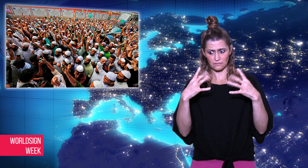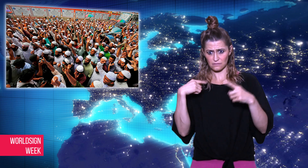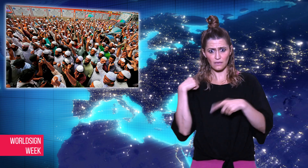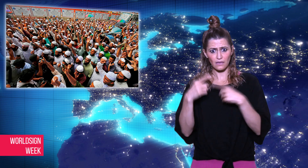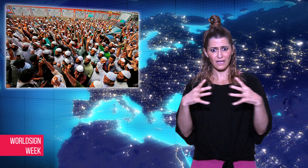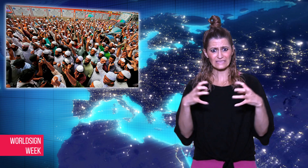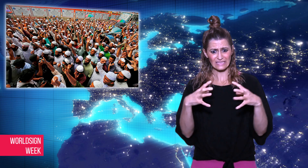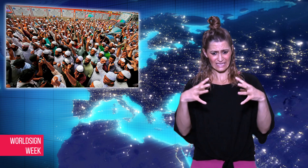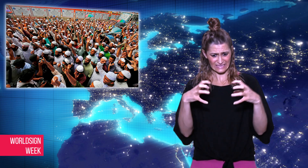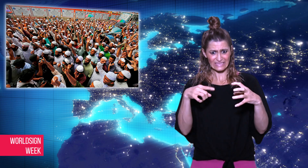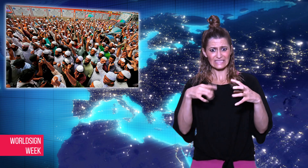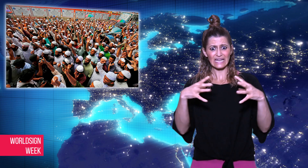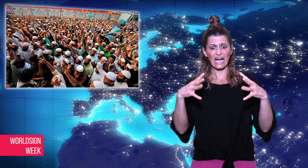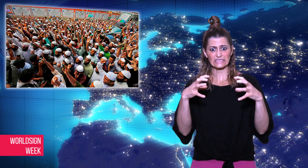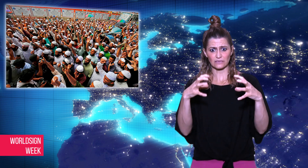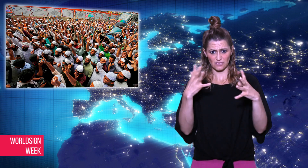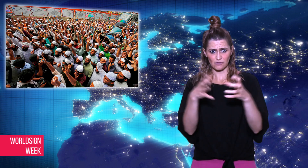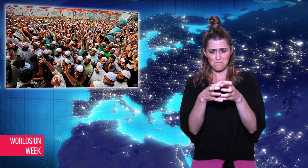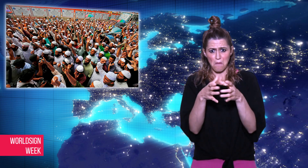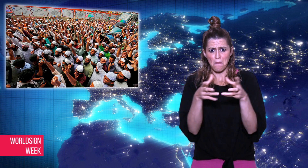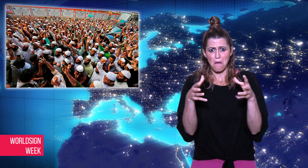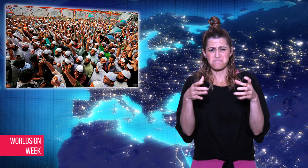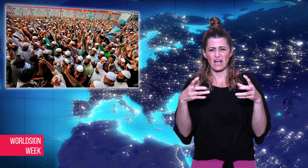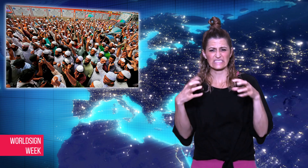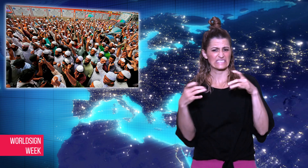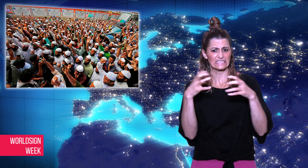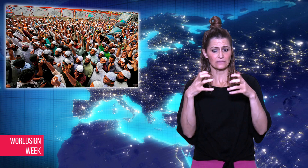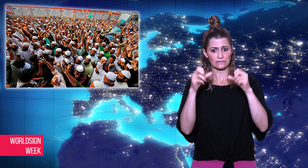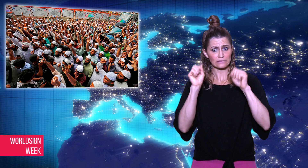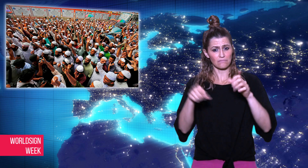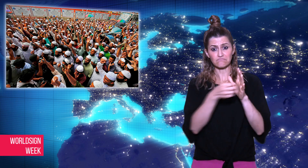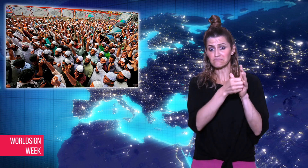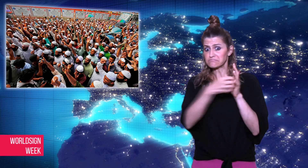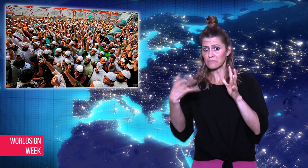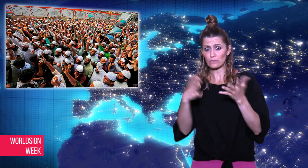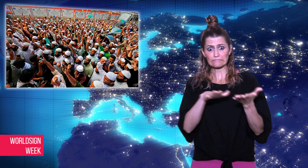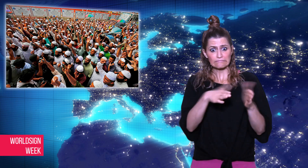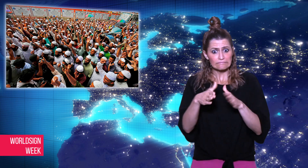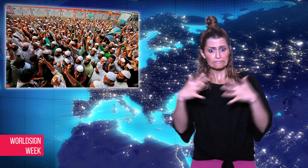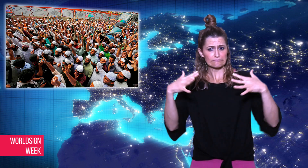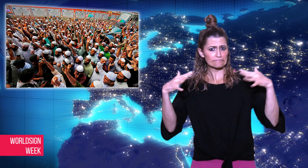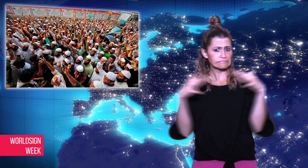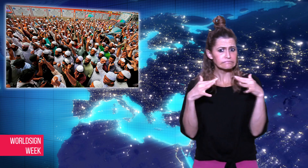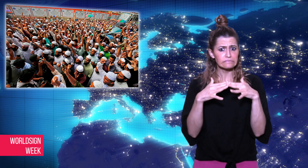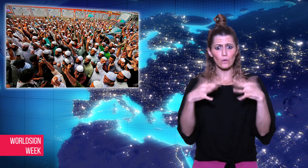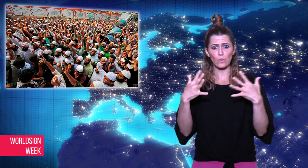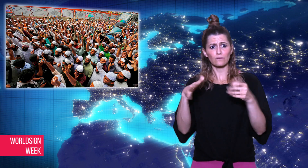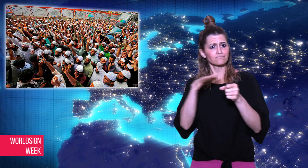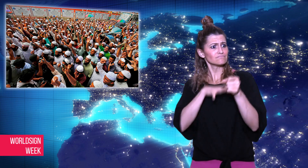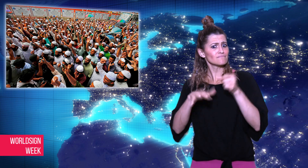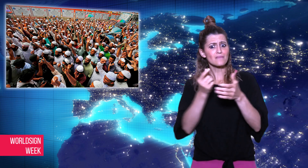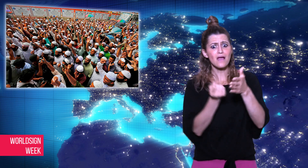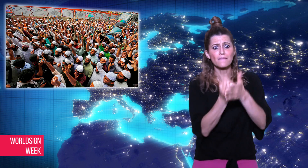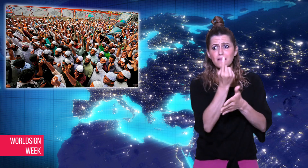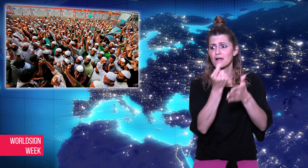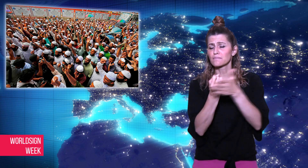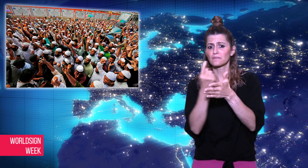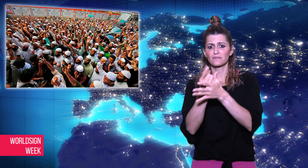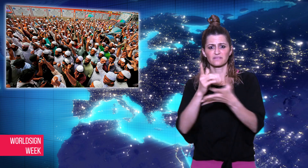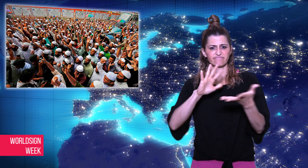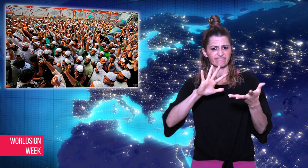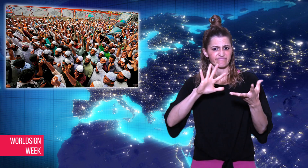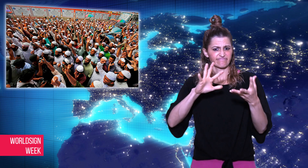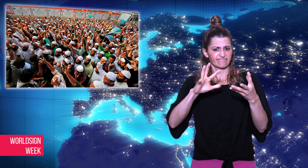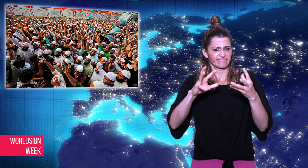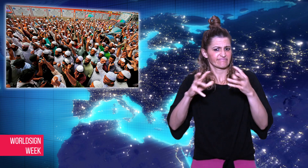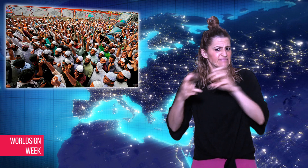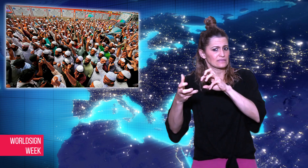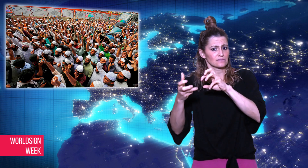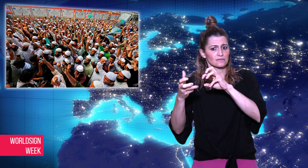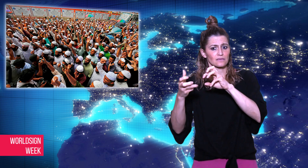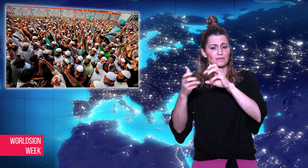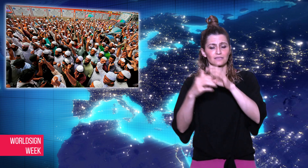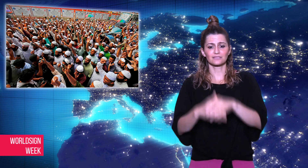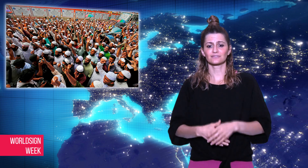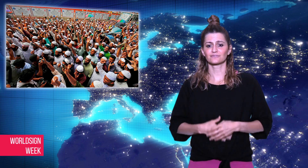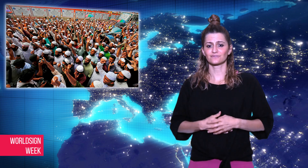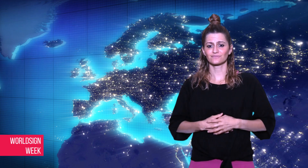become worse with conflicts growing more dangerous.